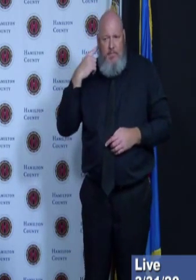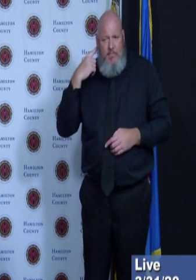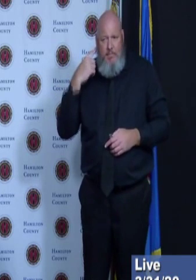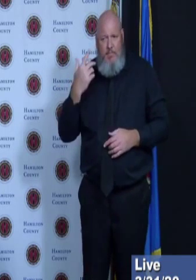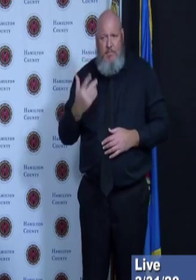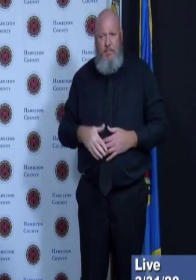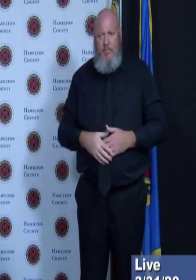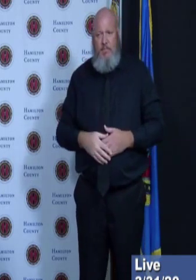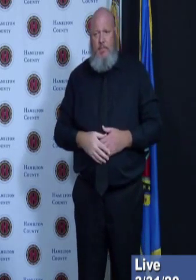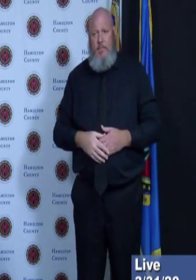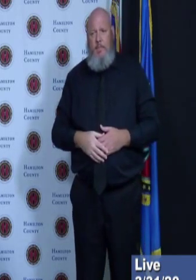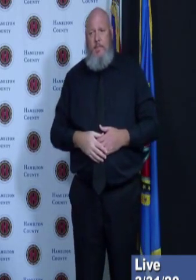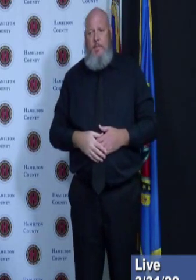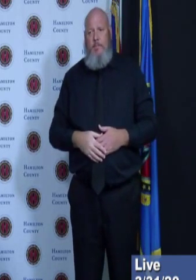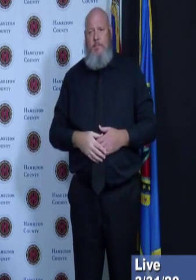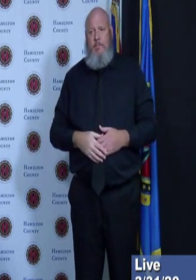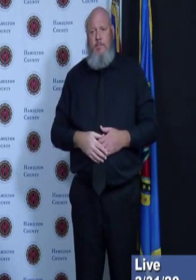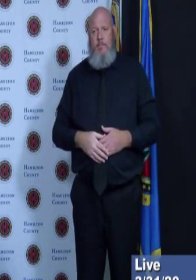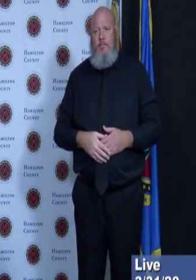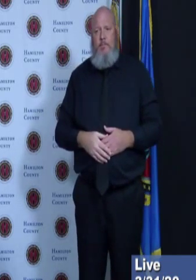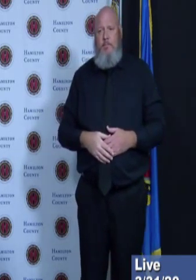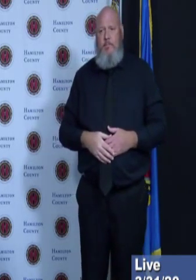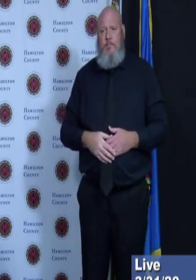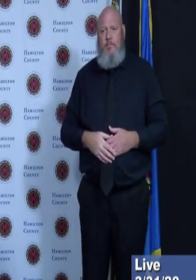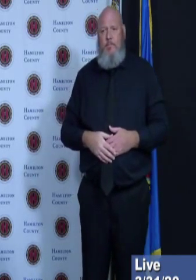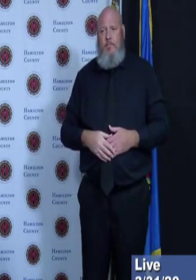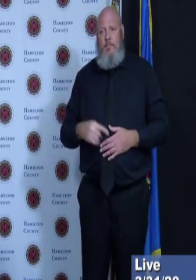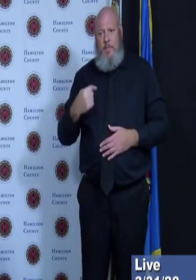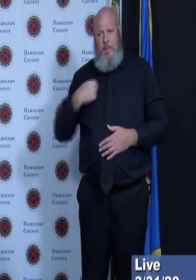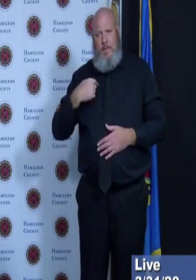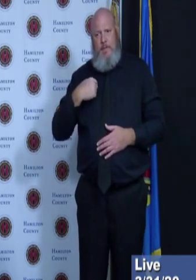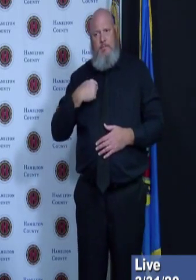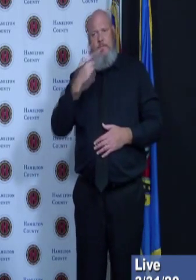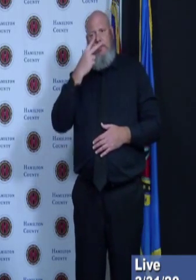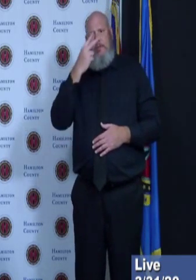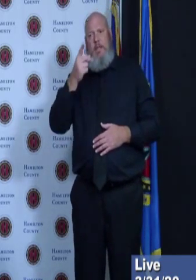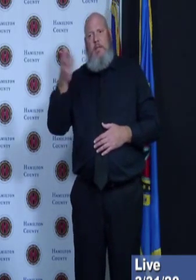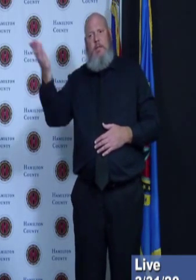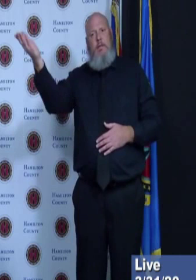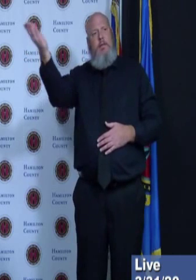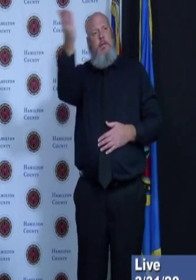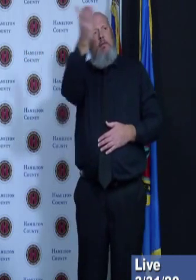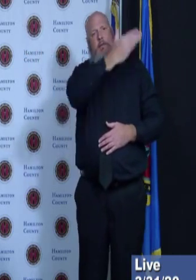wondering if any of you think this official rules need to be tightly more